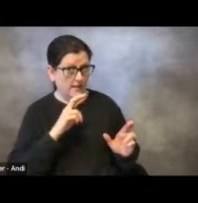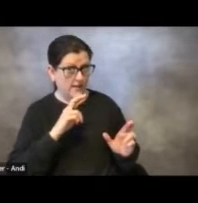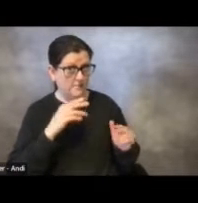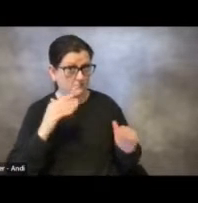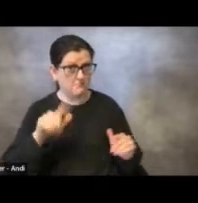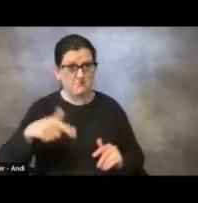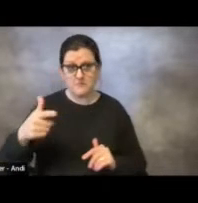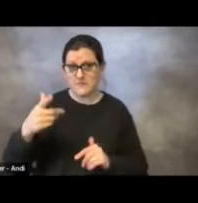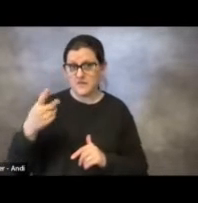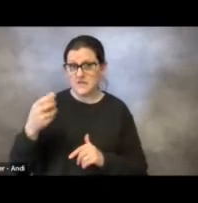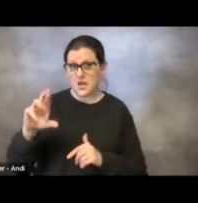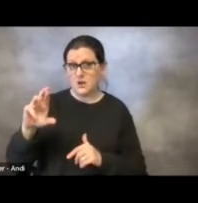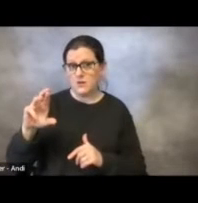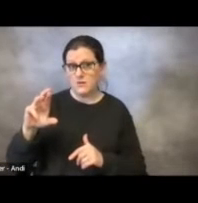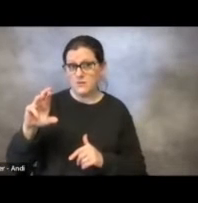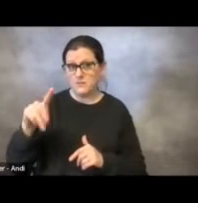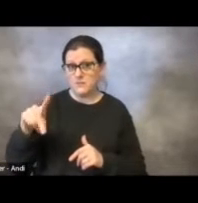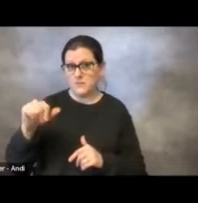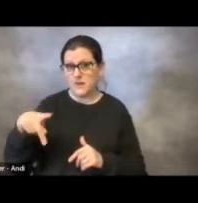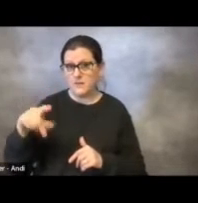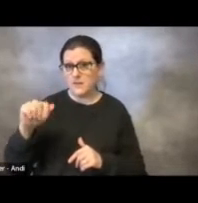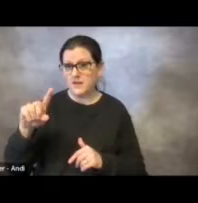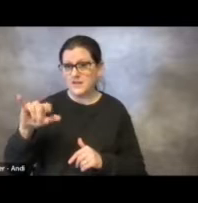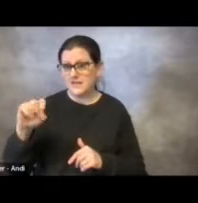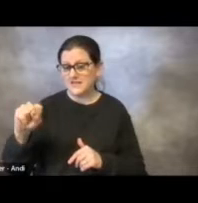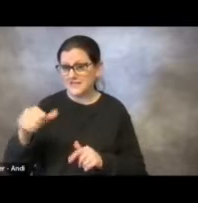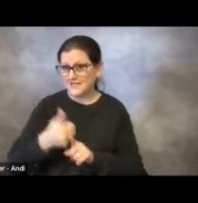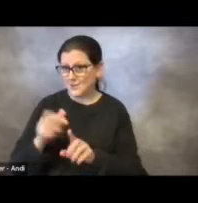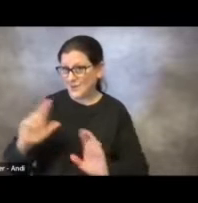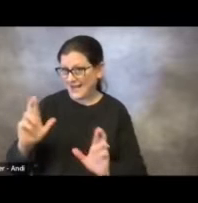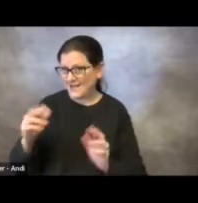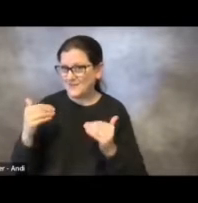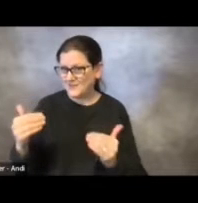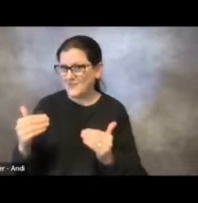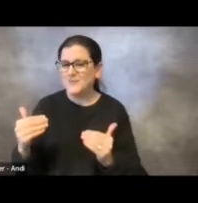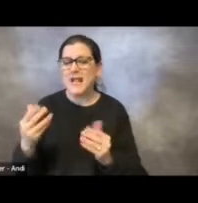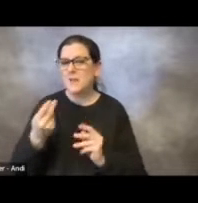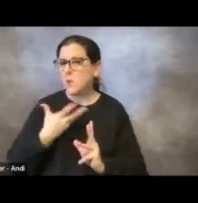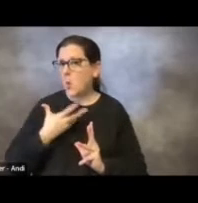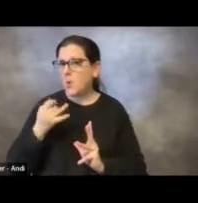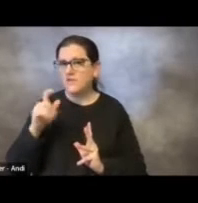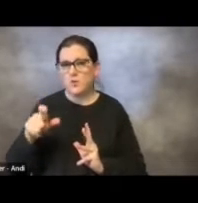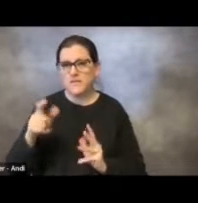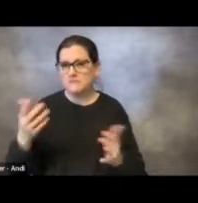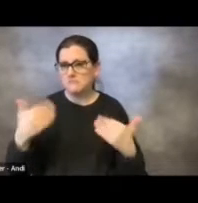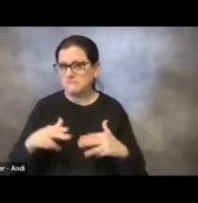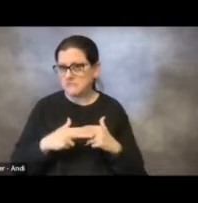gonna come on now. She said she was ready. Yes, she's ready. And just let us know if you want us to move to the next slide. Dr.